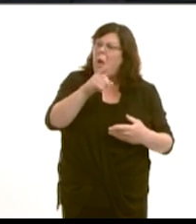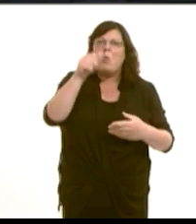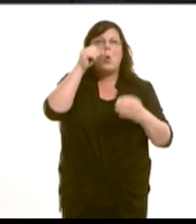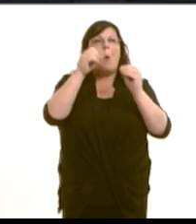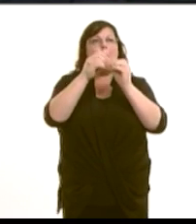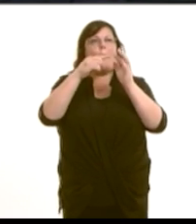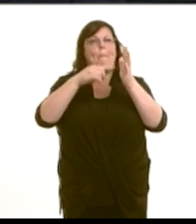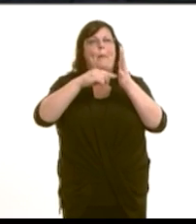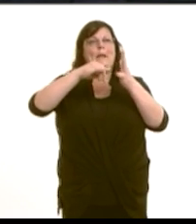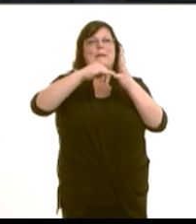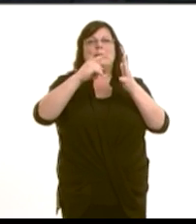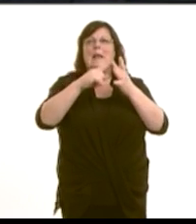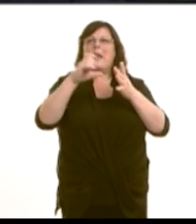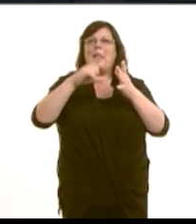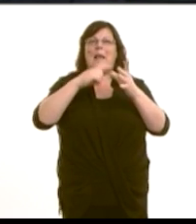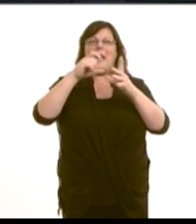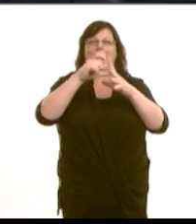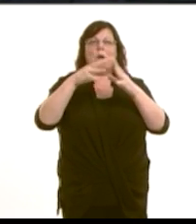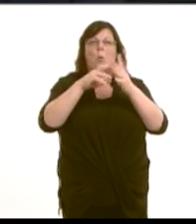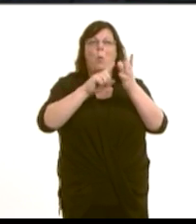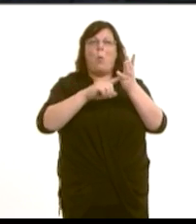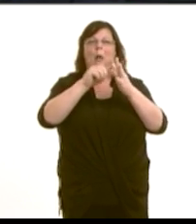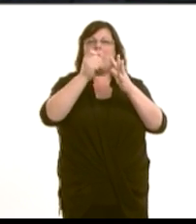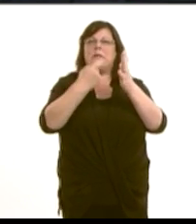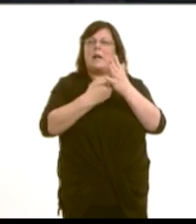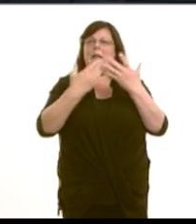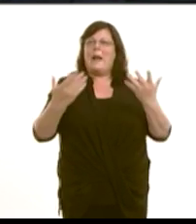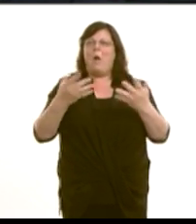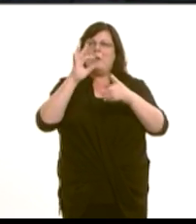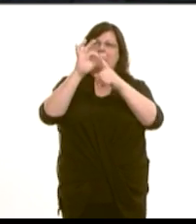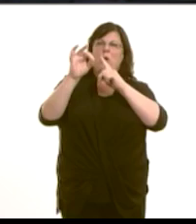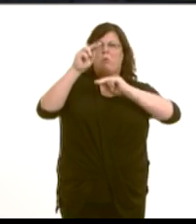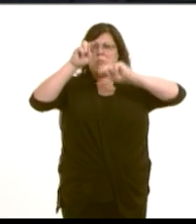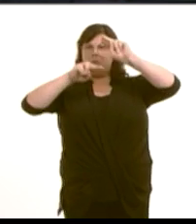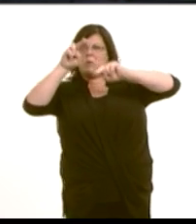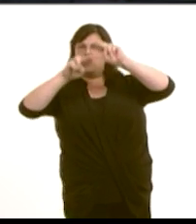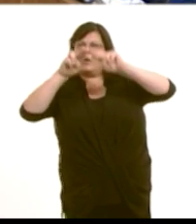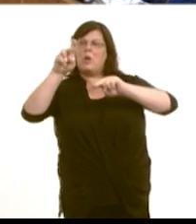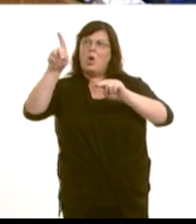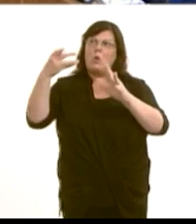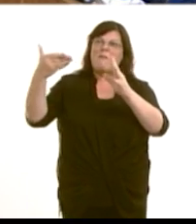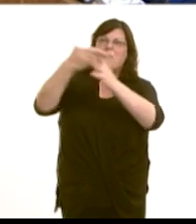University Local Health Board is in special measures, will you intervene in order to move things forward urgently?